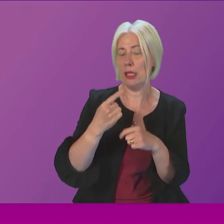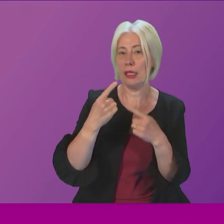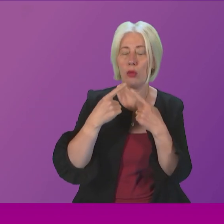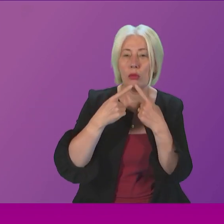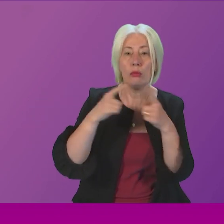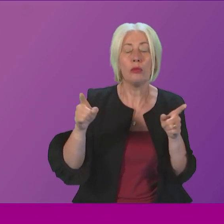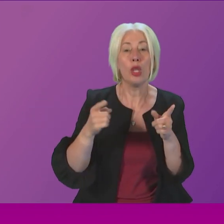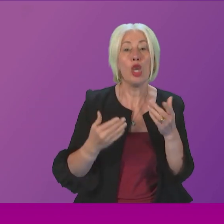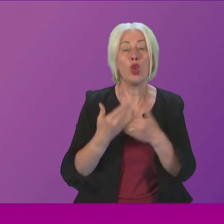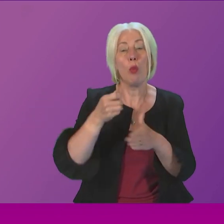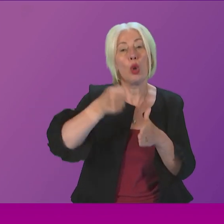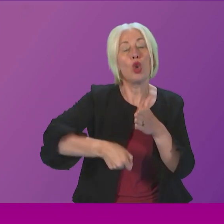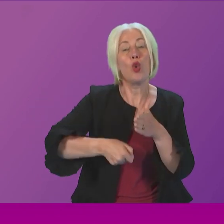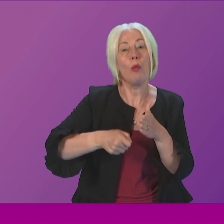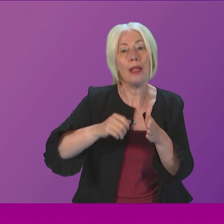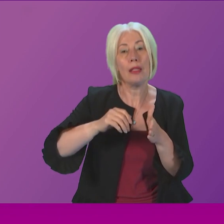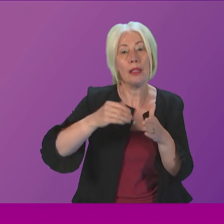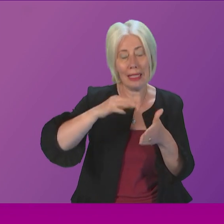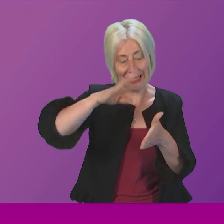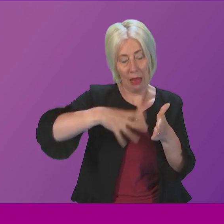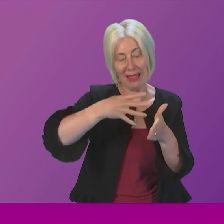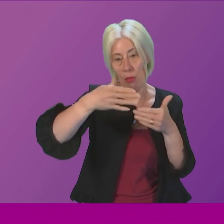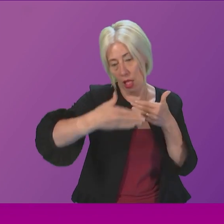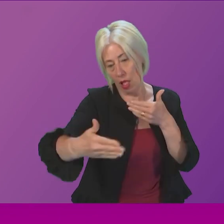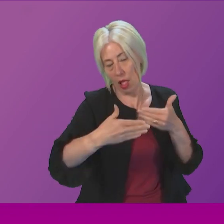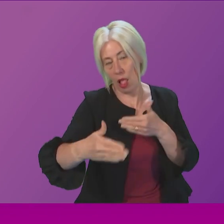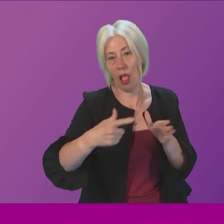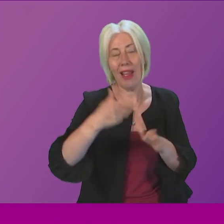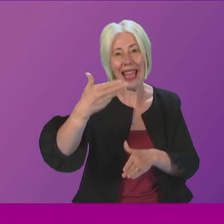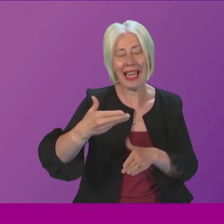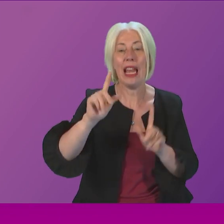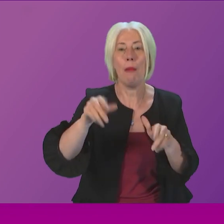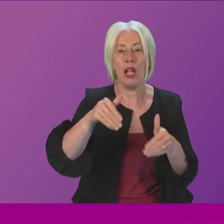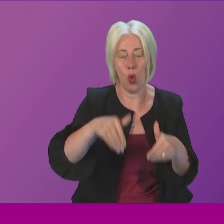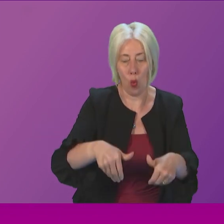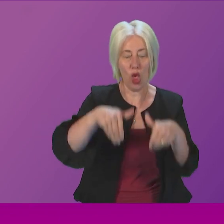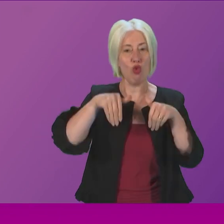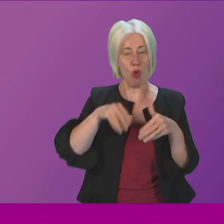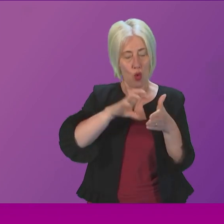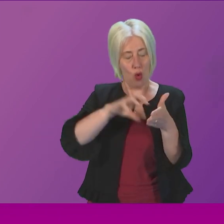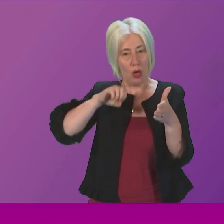procurement timetable for the A9, but it was withdrawn at the last minute.